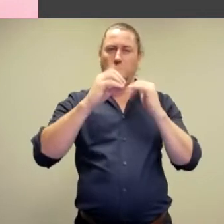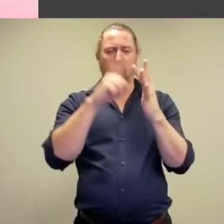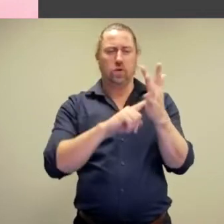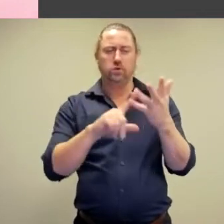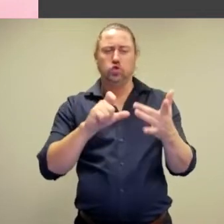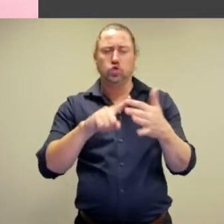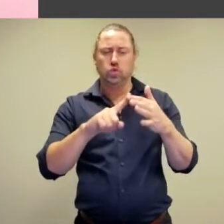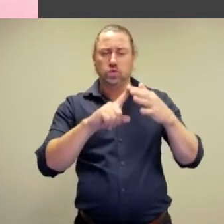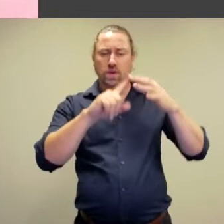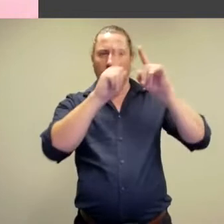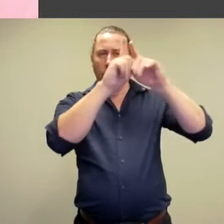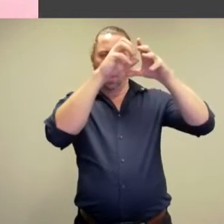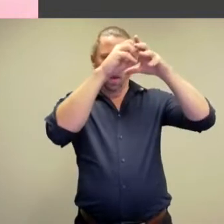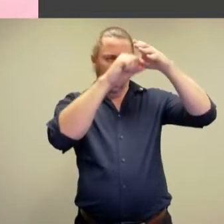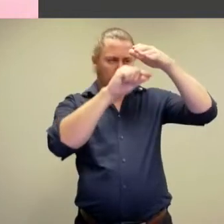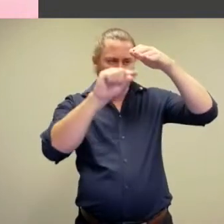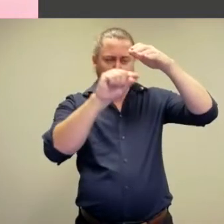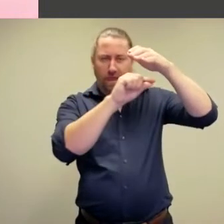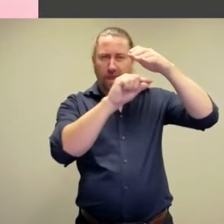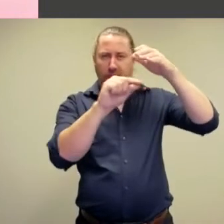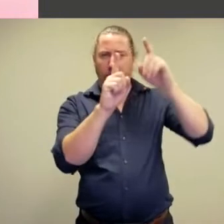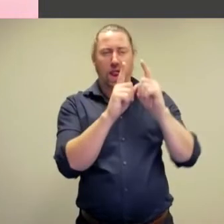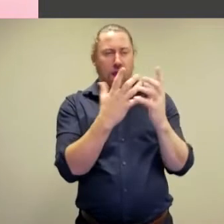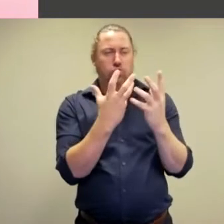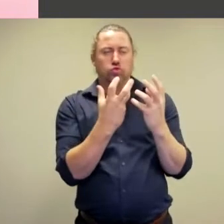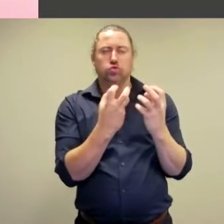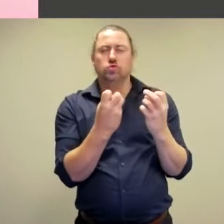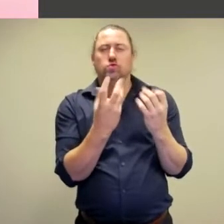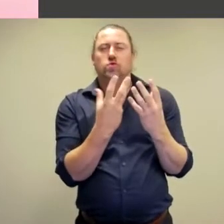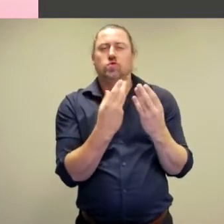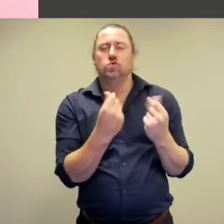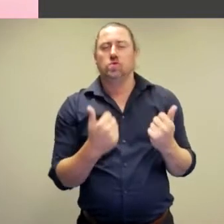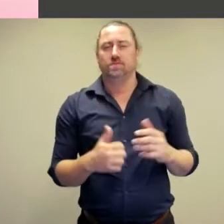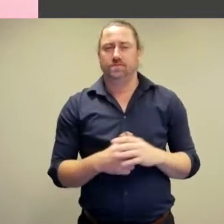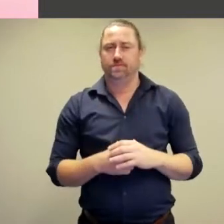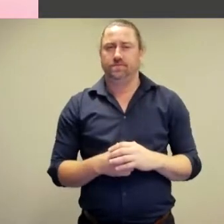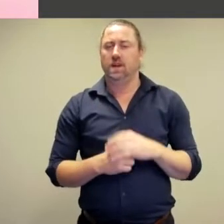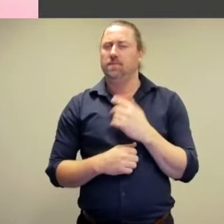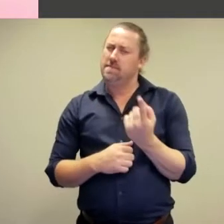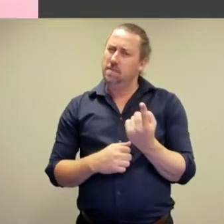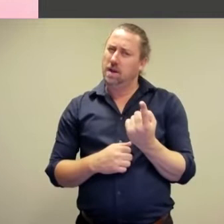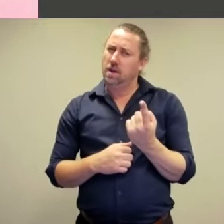which hangs between the two strawberries.